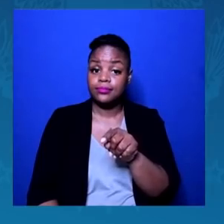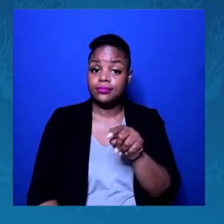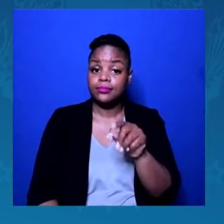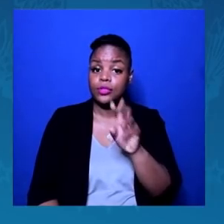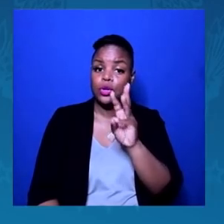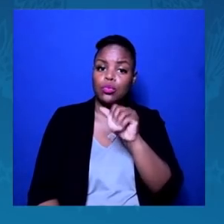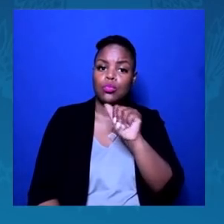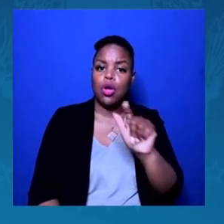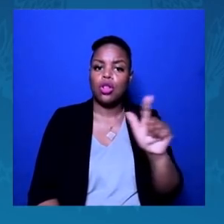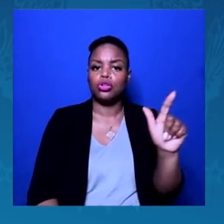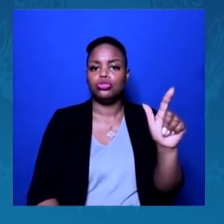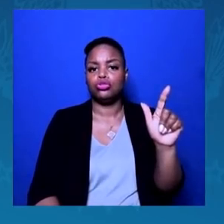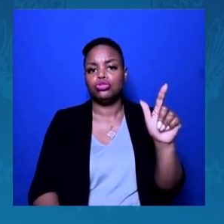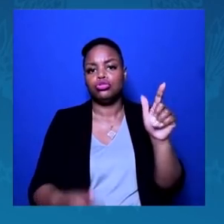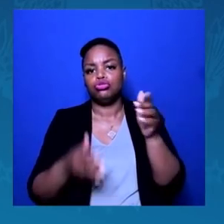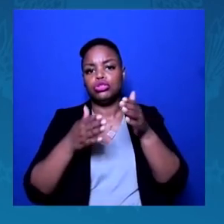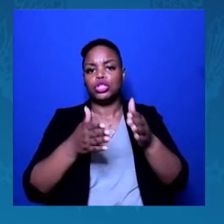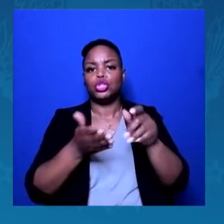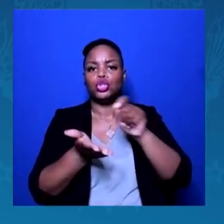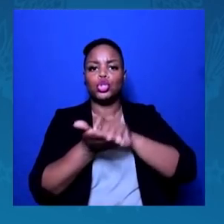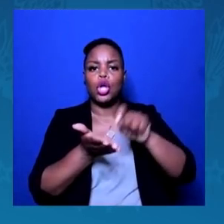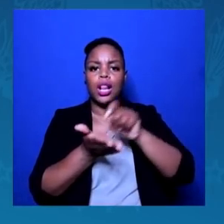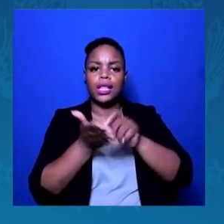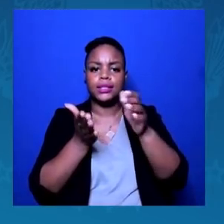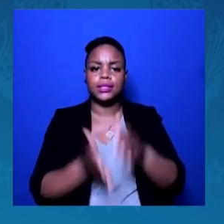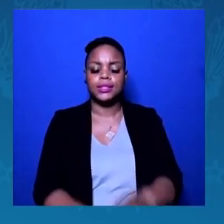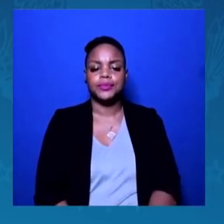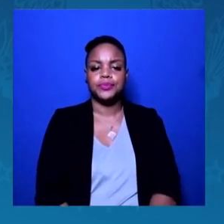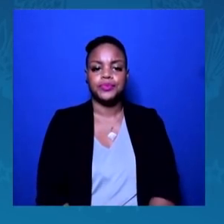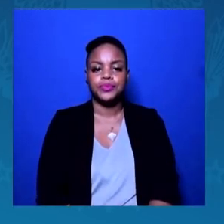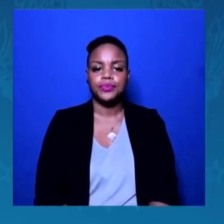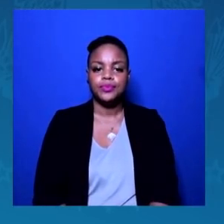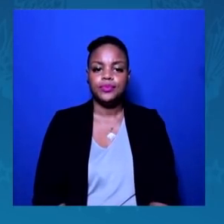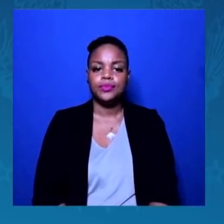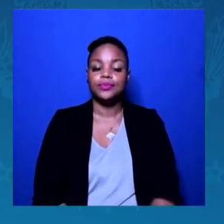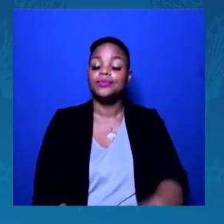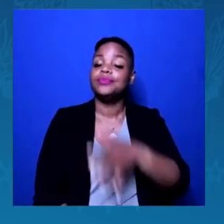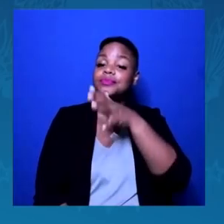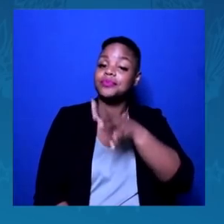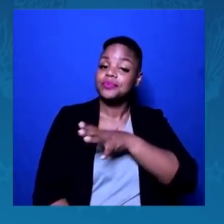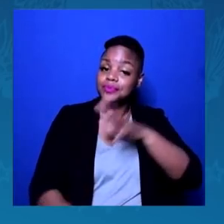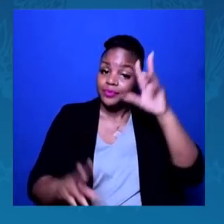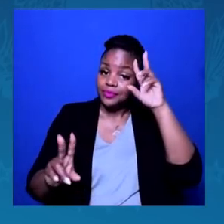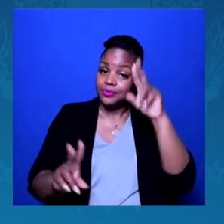The Press: Madam Vice president. You called out China this week for its bullying and aggressive maritime actions.